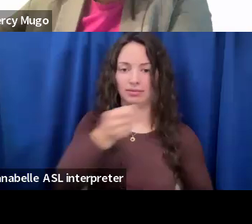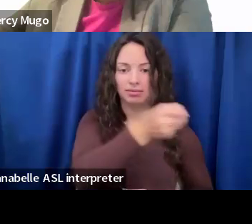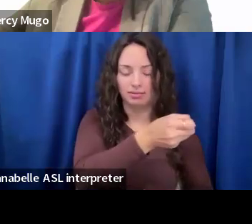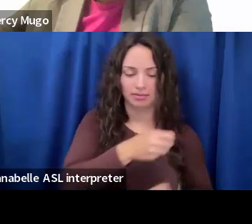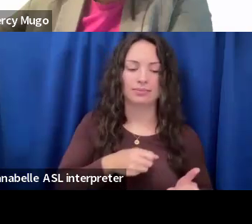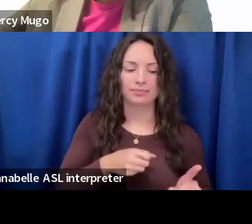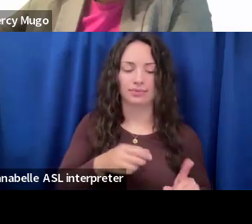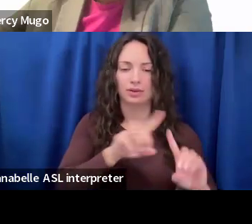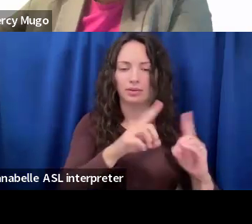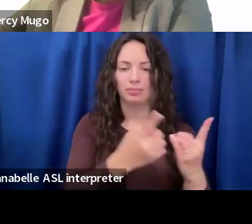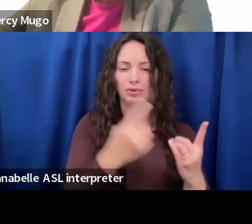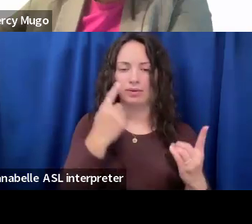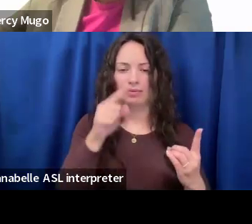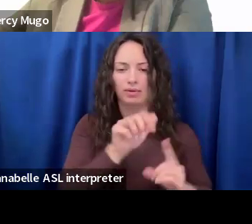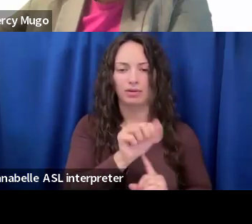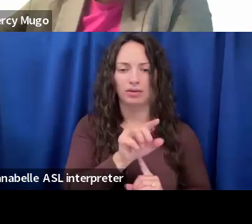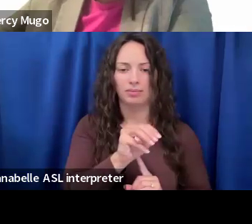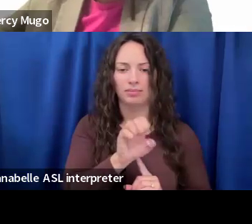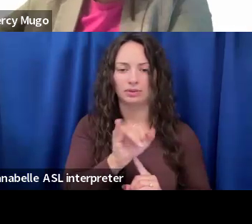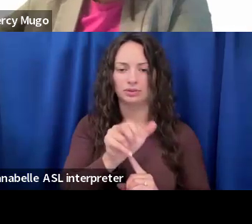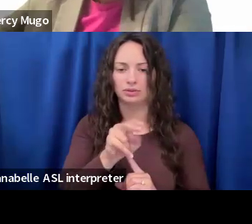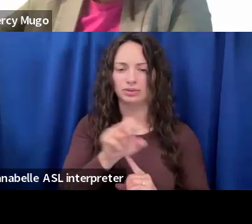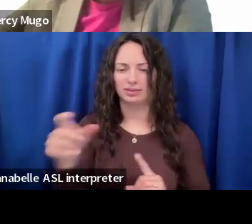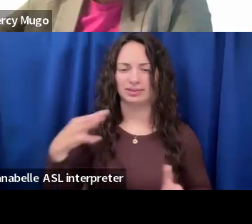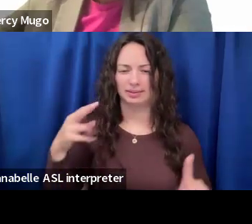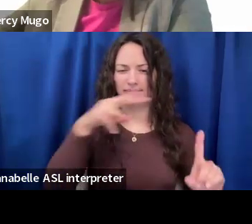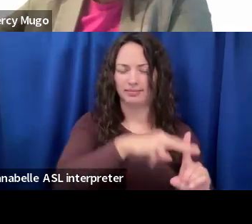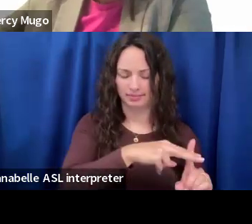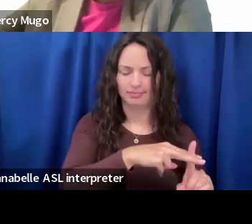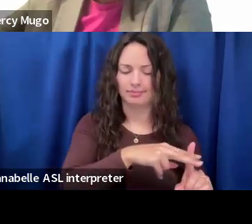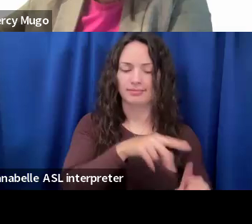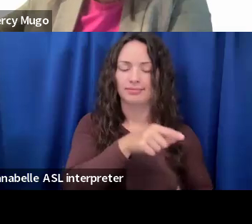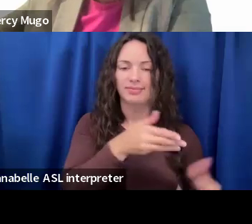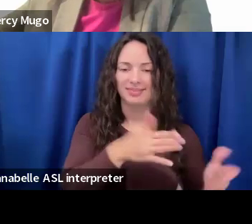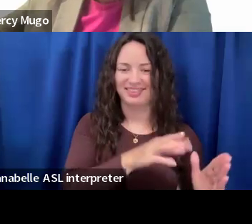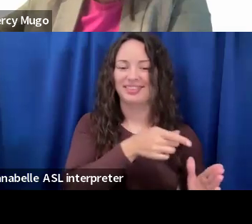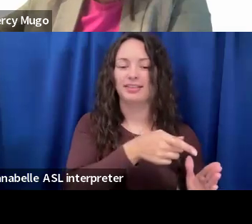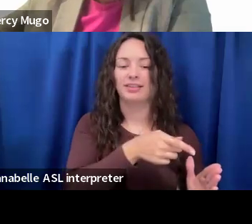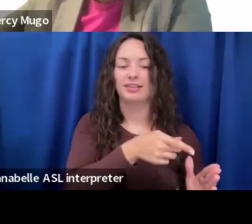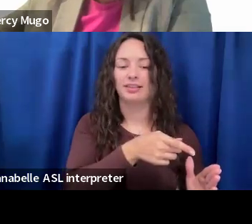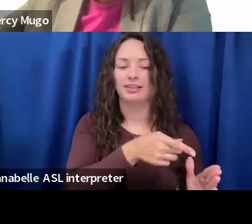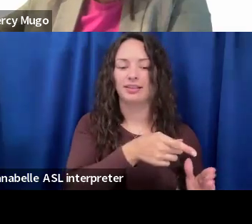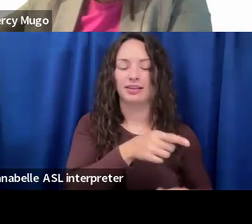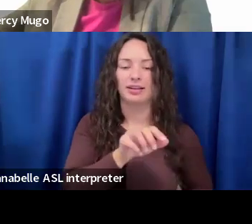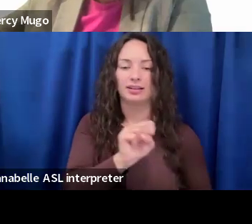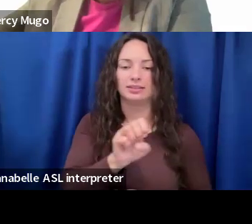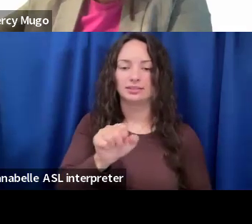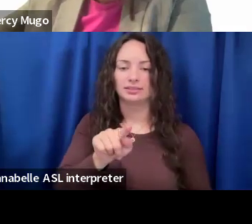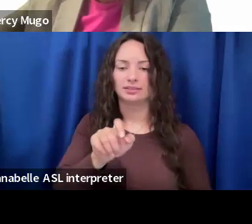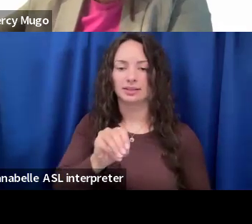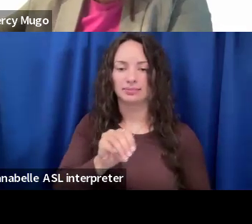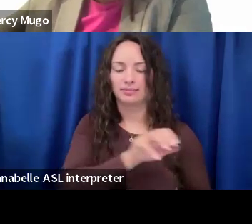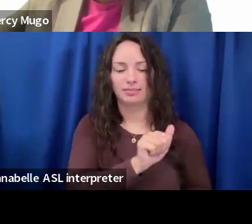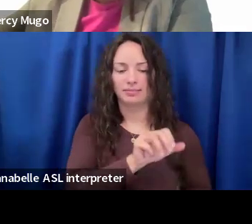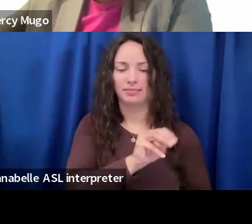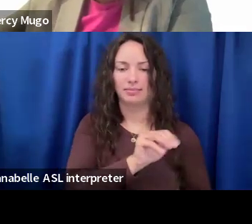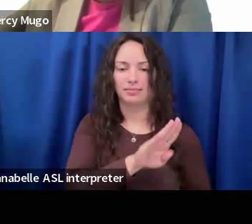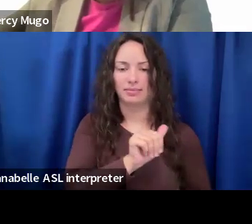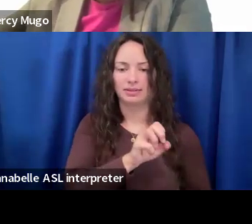serve as STEM ambassadors. We reached out to parents and guardians for prospective students